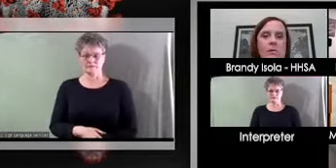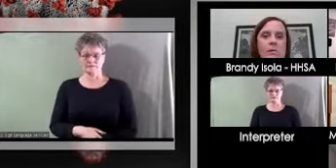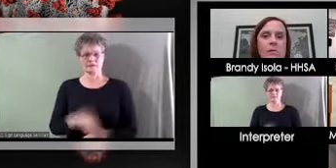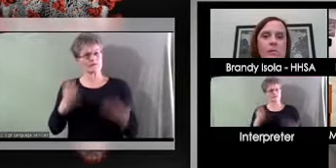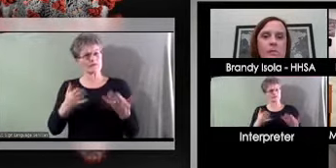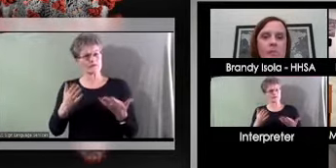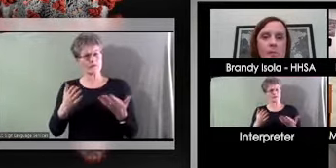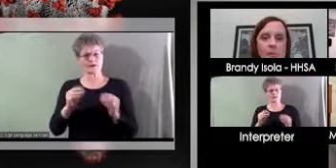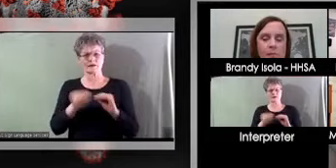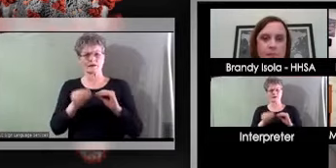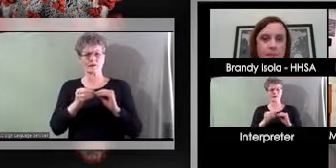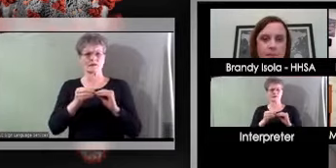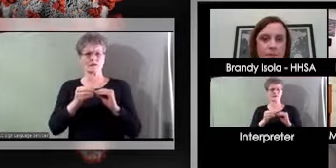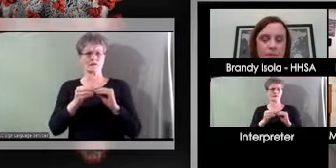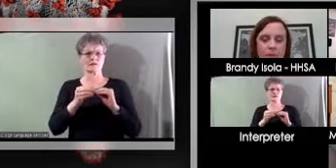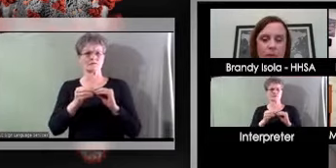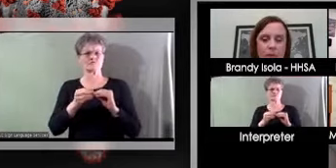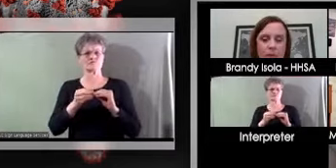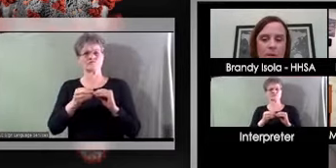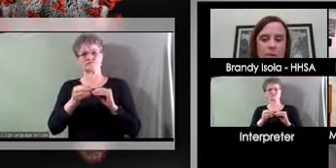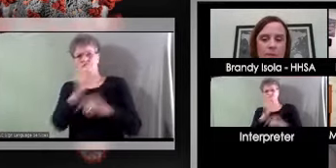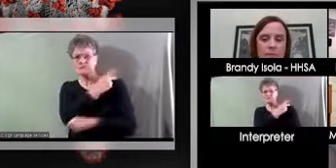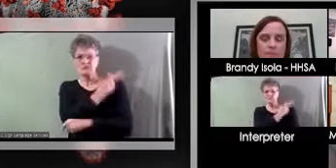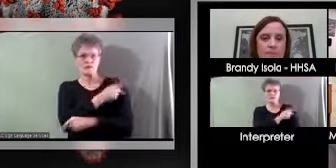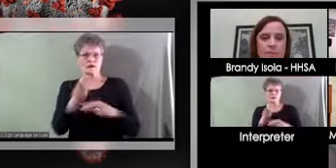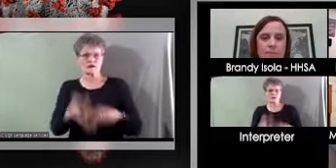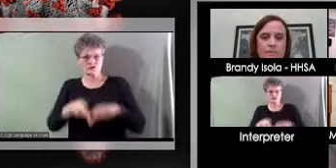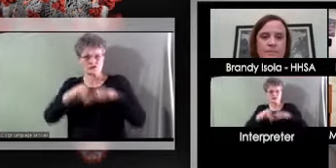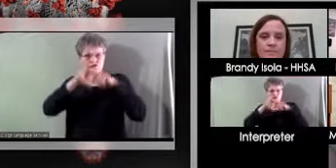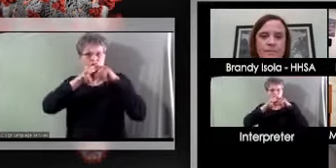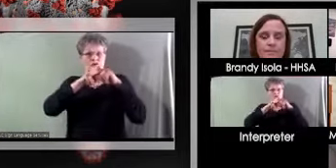around town to like "all hands on deck" in case you need them?